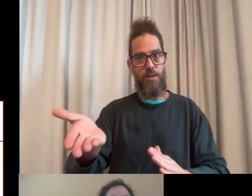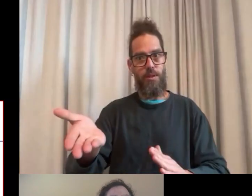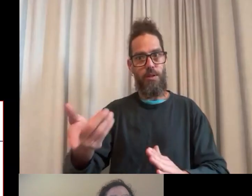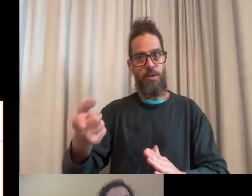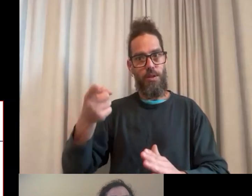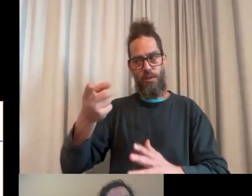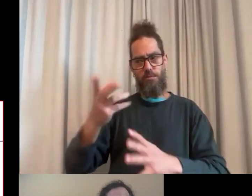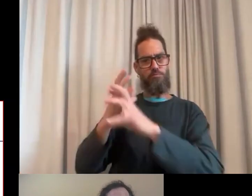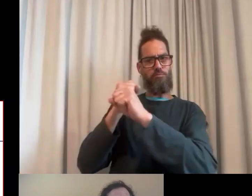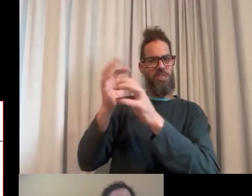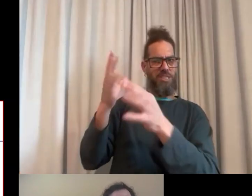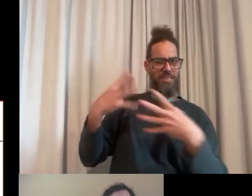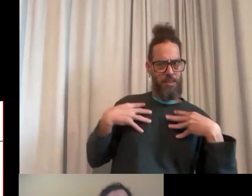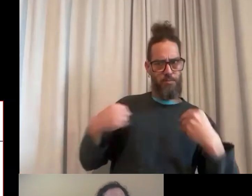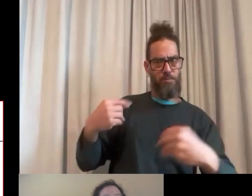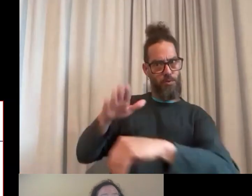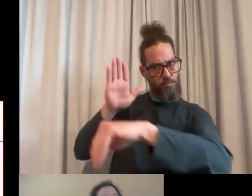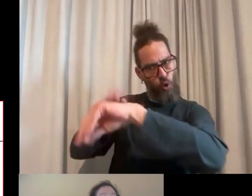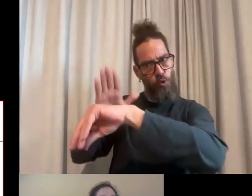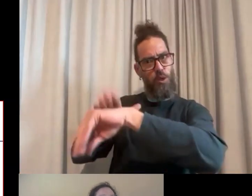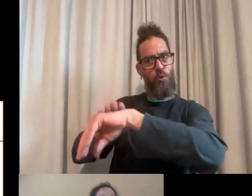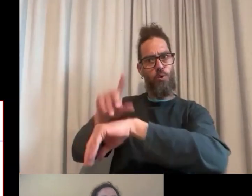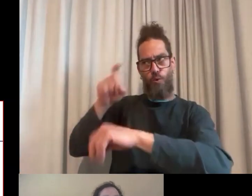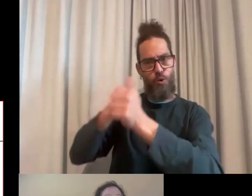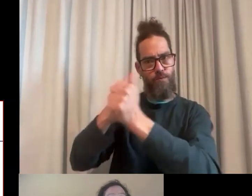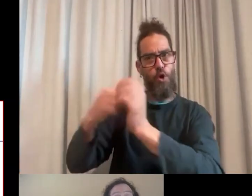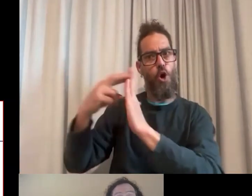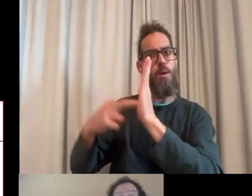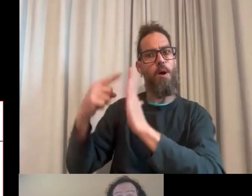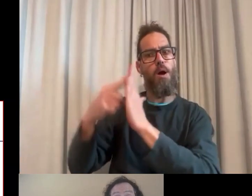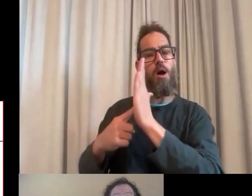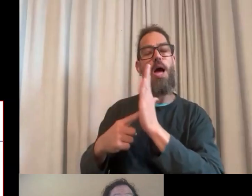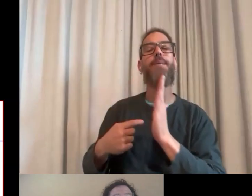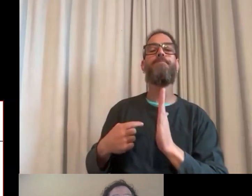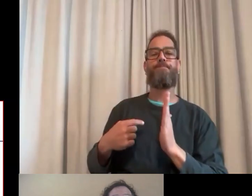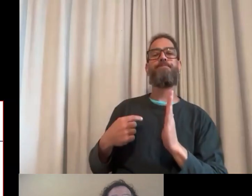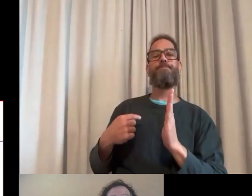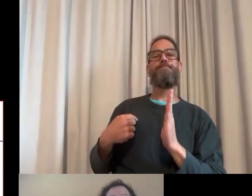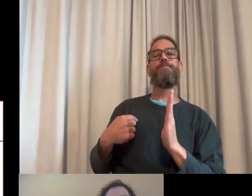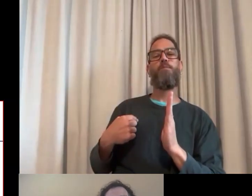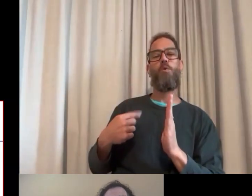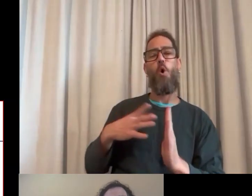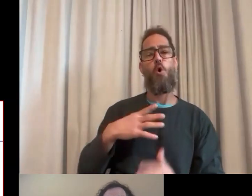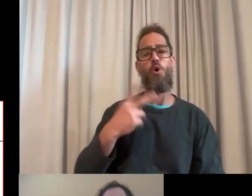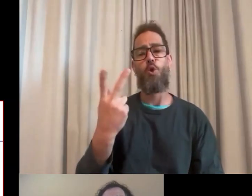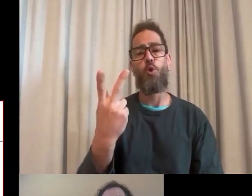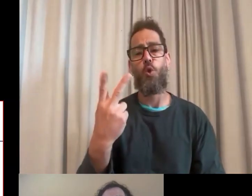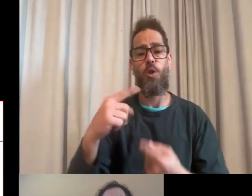Of course, it's never a replacement for the regs, but it really summarizes well. And it actually touches on this.